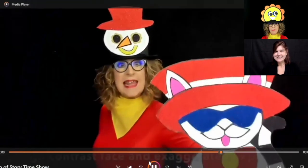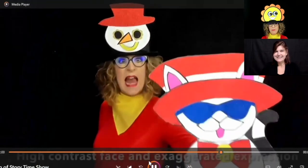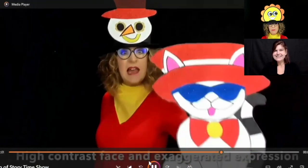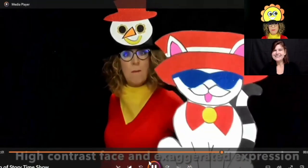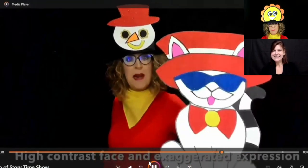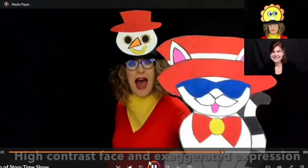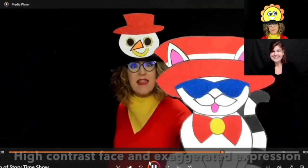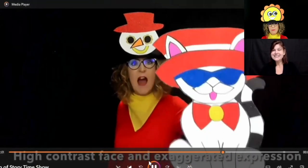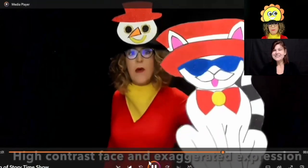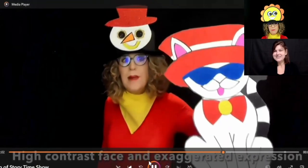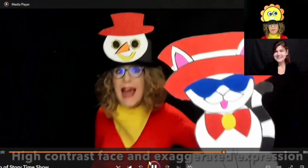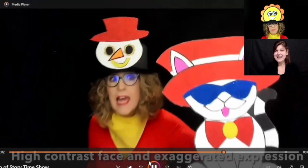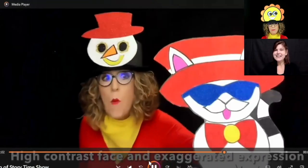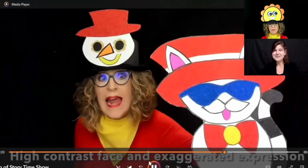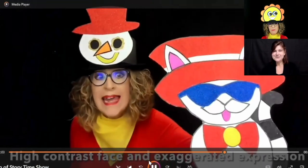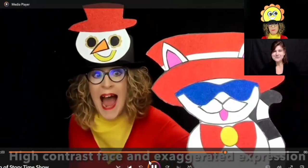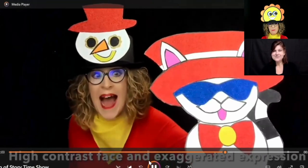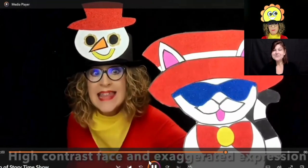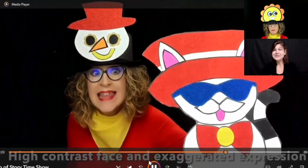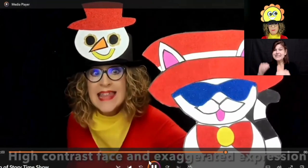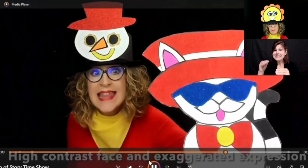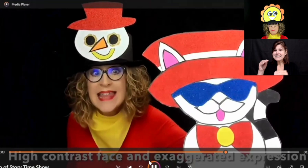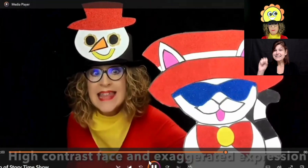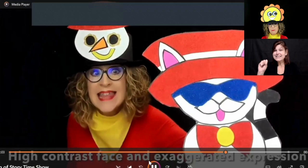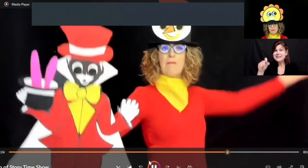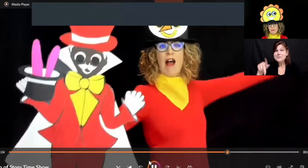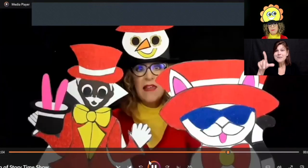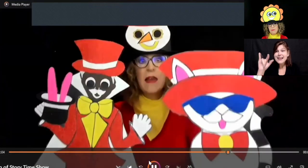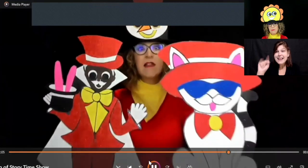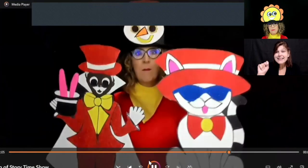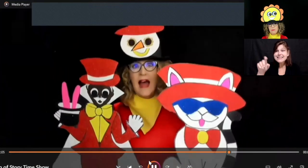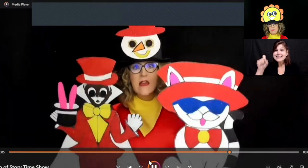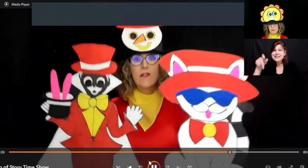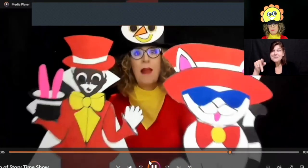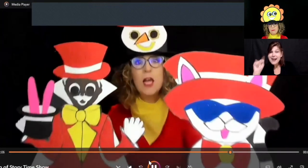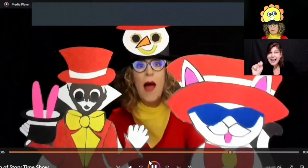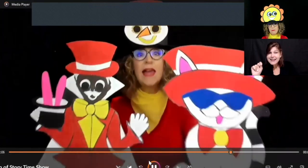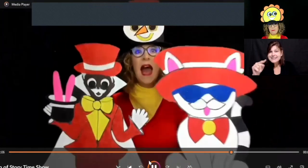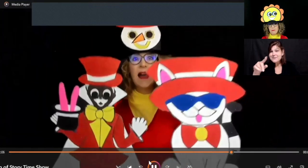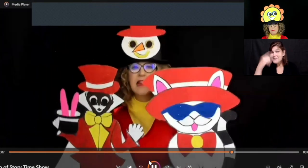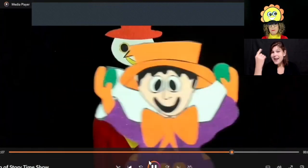Split-Splat, the black-and-white cat. Abracadabra! Split-Splat, the black-and-white cat.